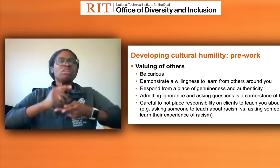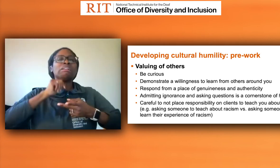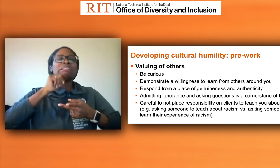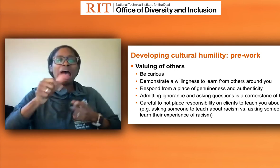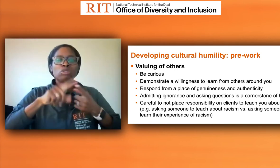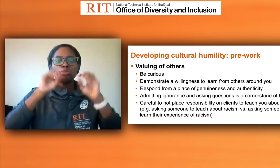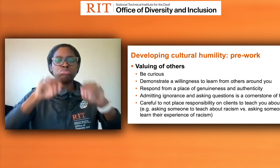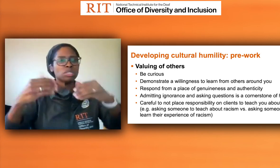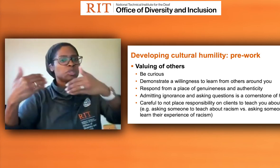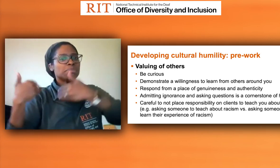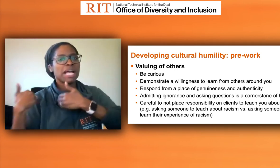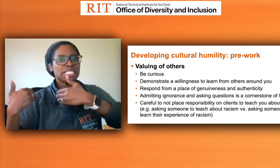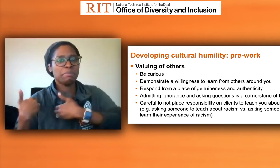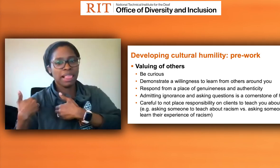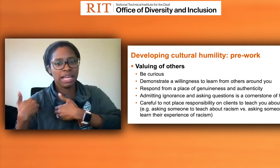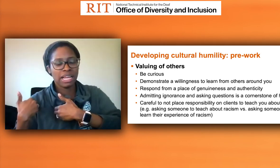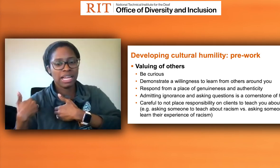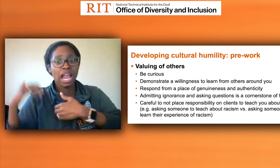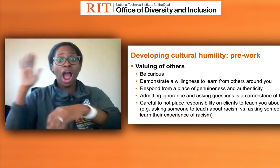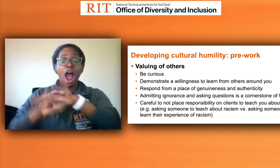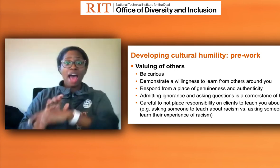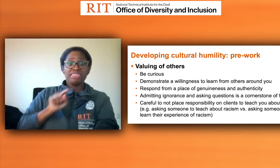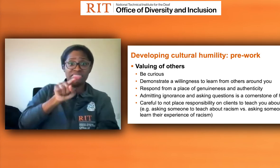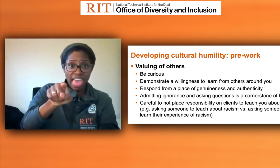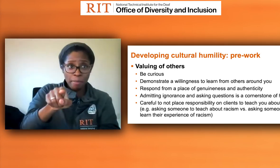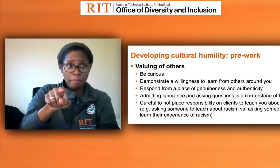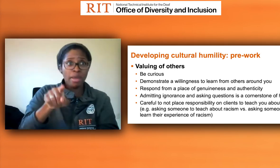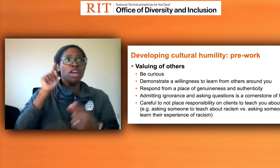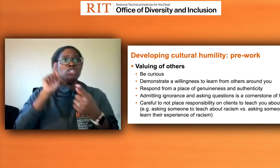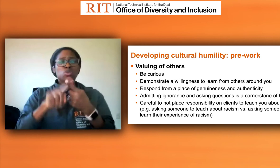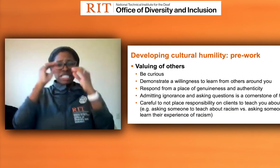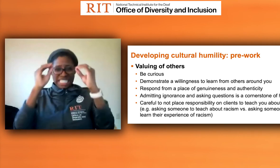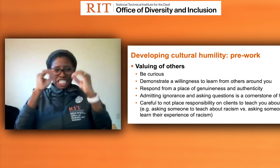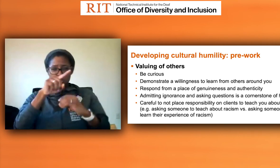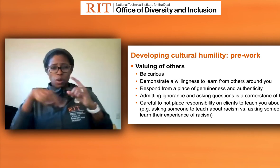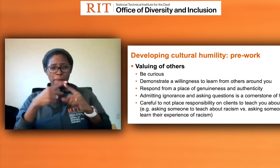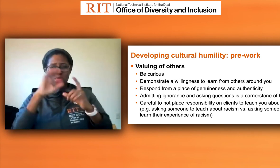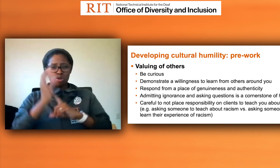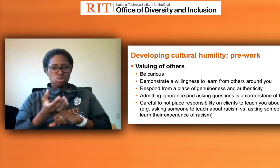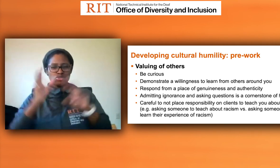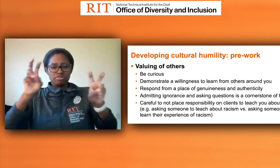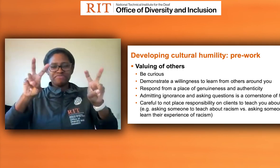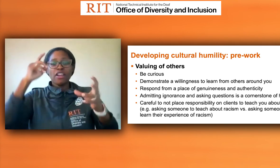it's really important that you don't put the responsibility on the BIPOC individual to teach you